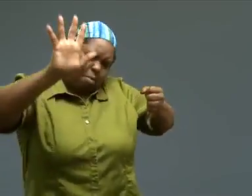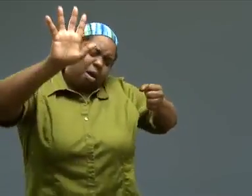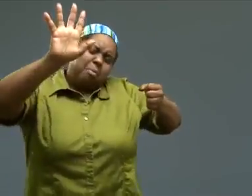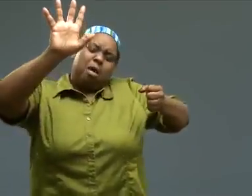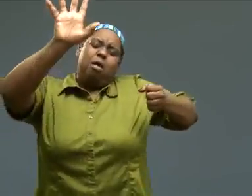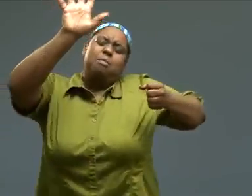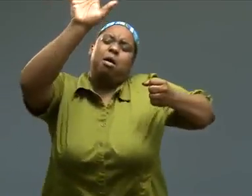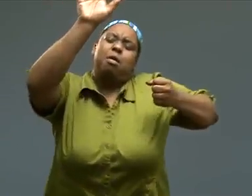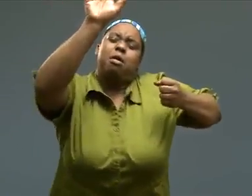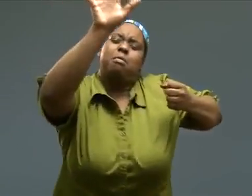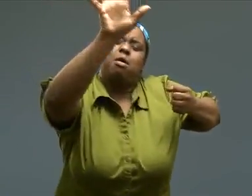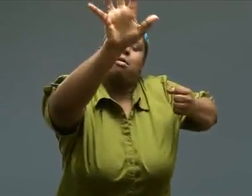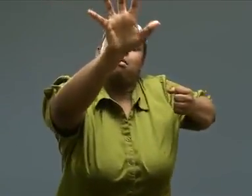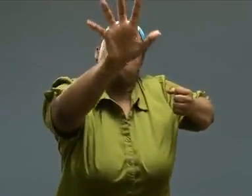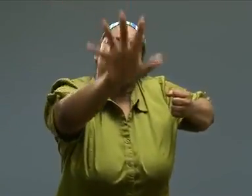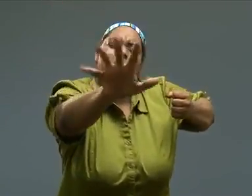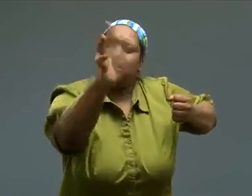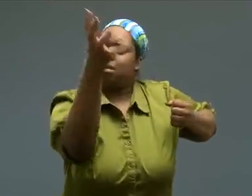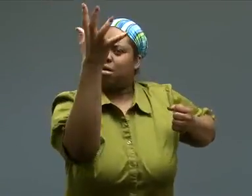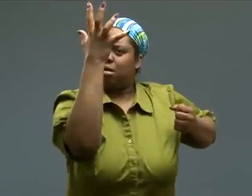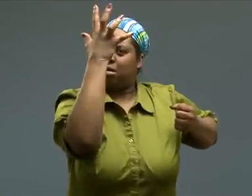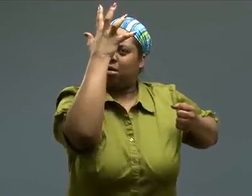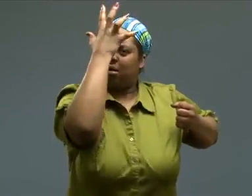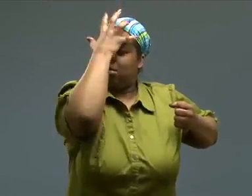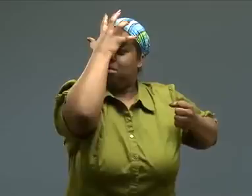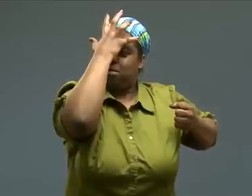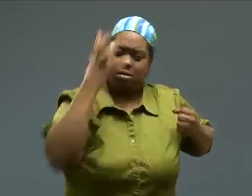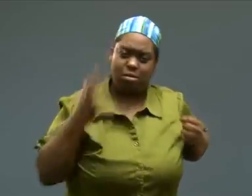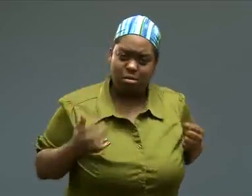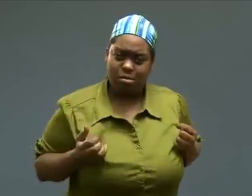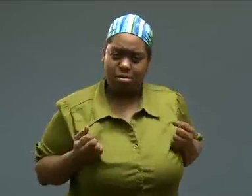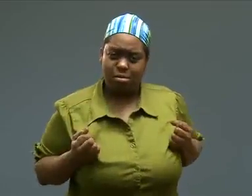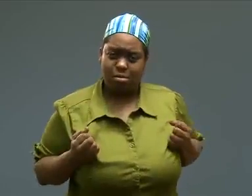and he put his hand on someone's forehead.